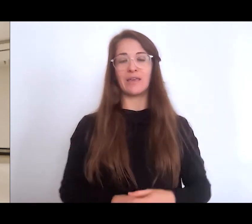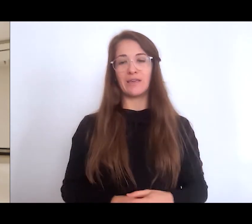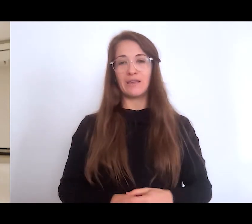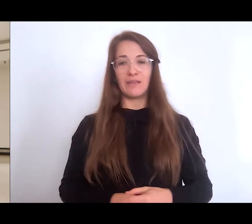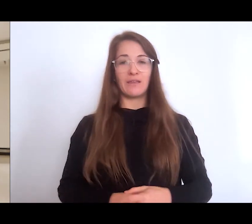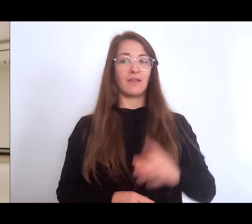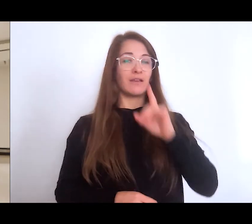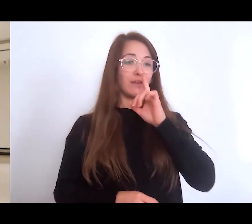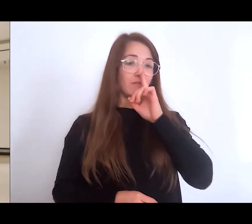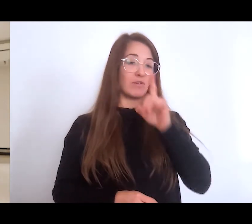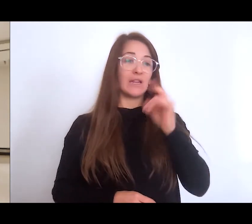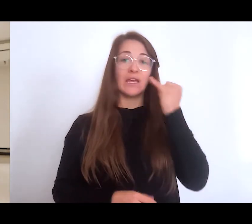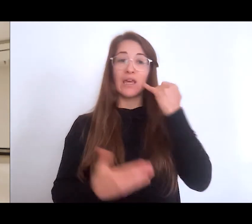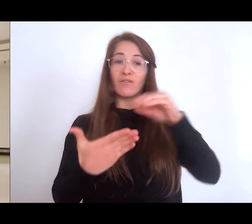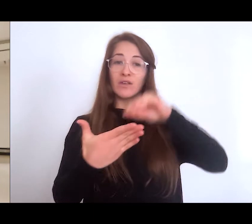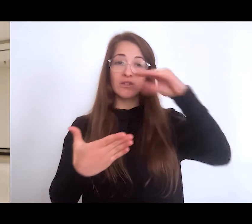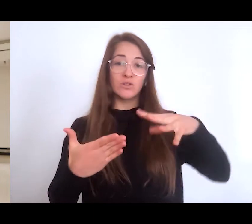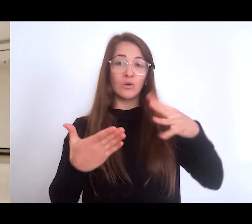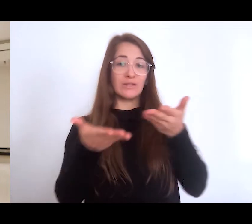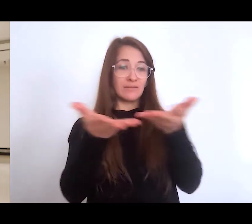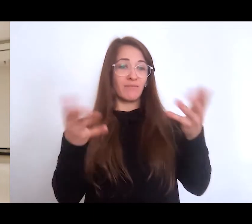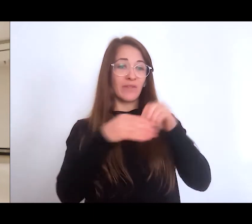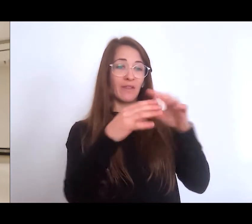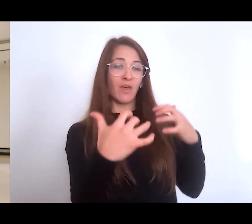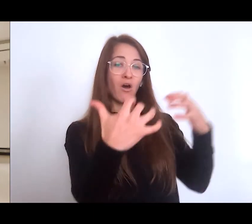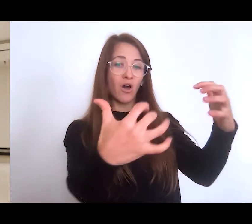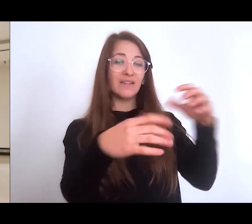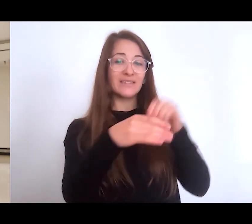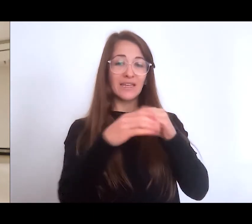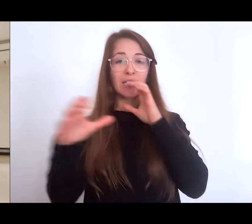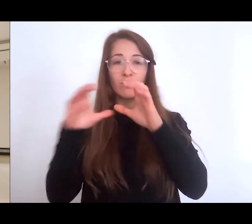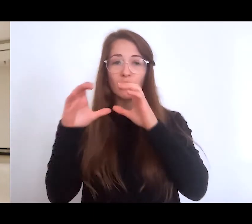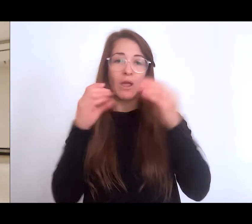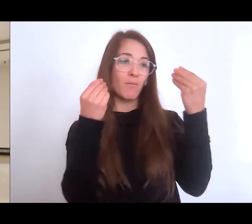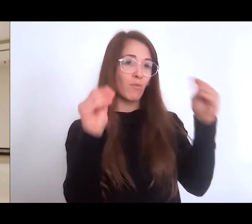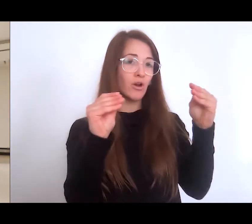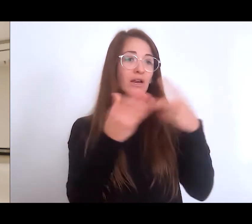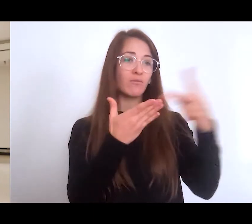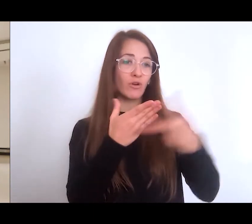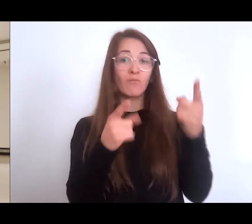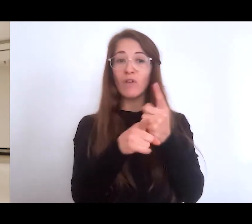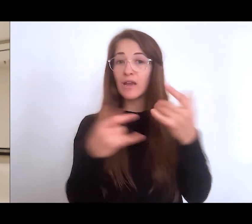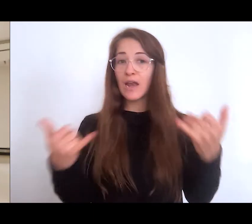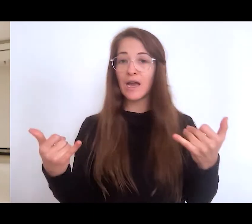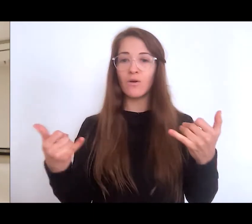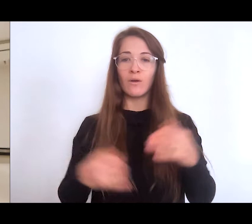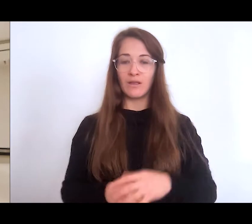INTERNSHIPS WITH. IT WAS PR OR AD AGENCIES. IF STUDENTS OUT THERE IN